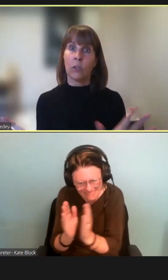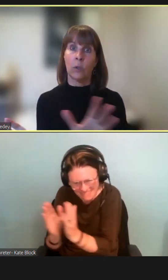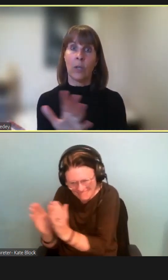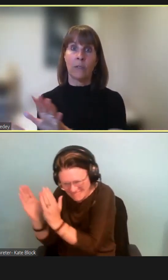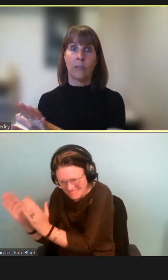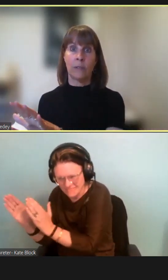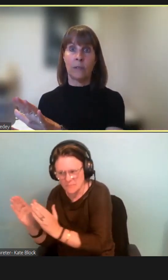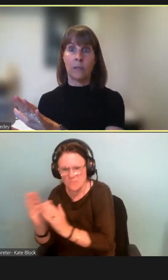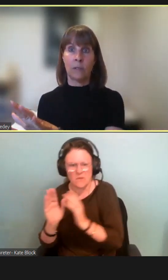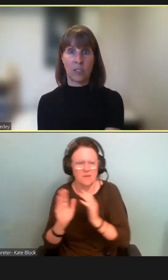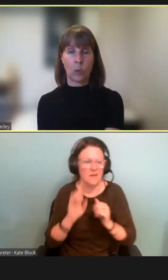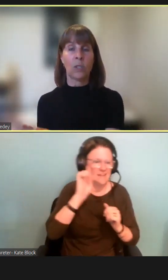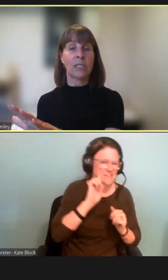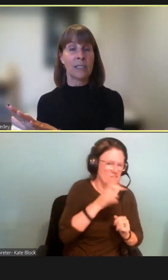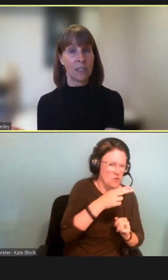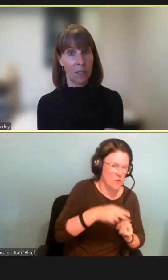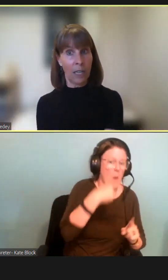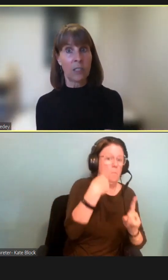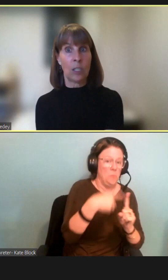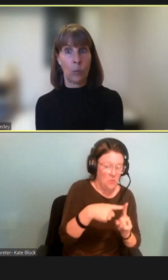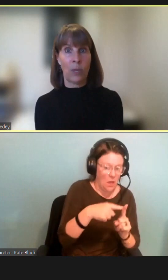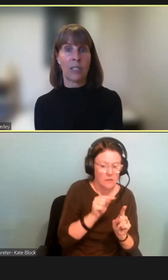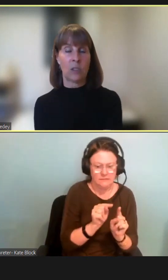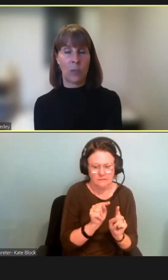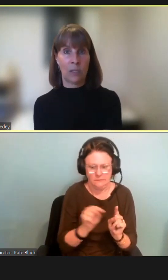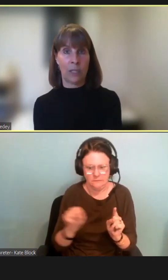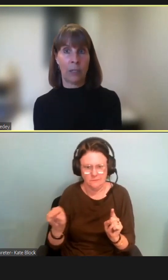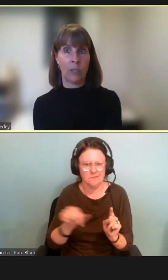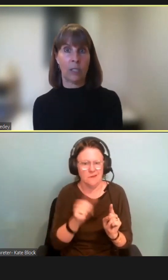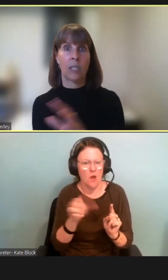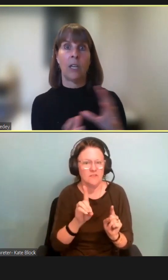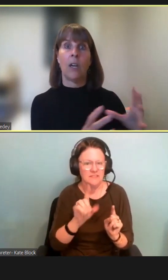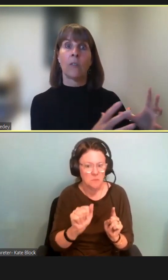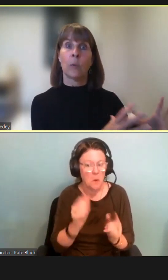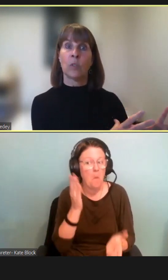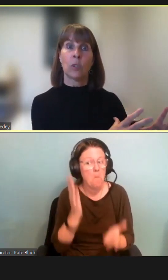have disabilities thought to impact speech and language from children who